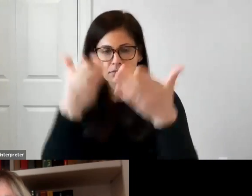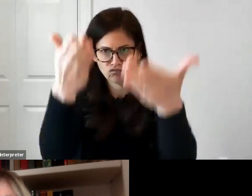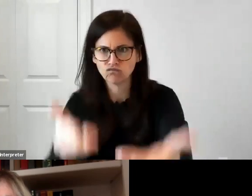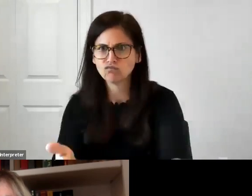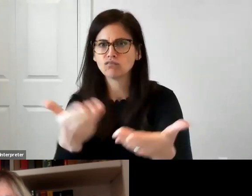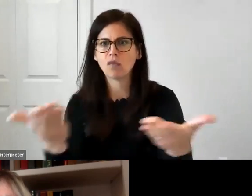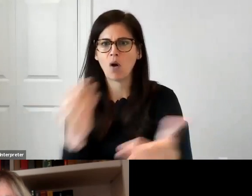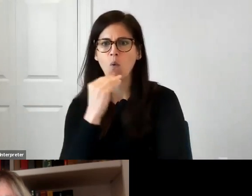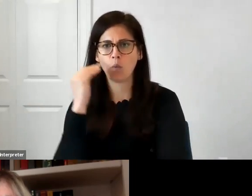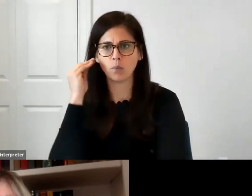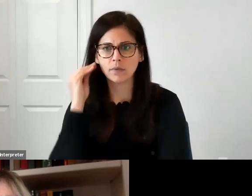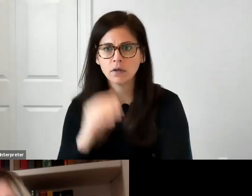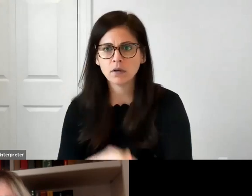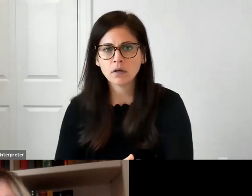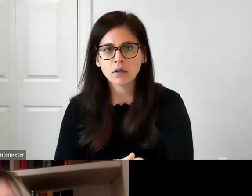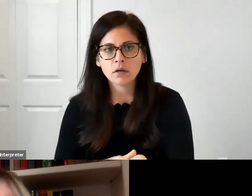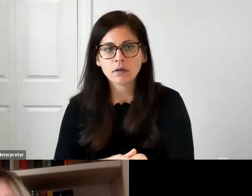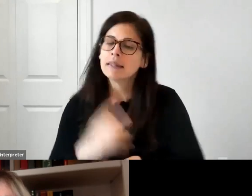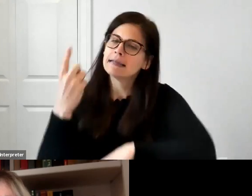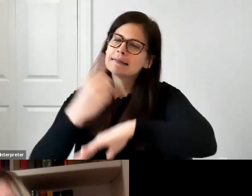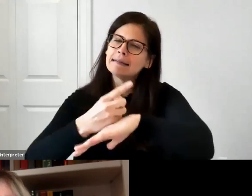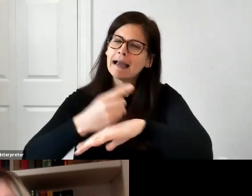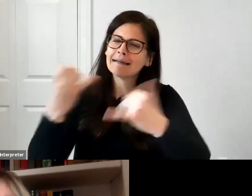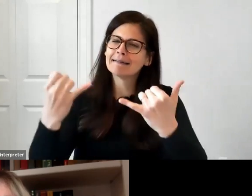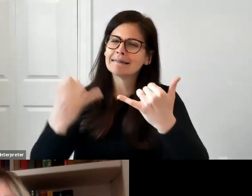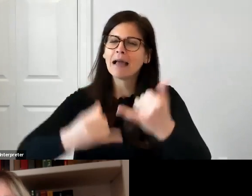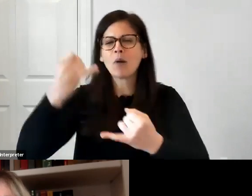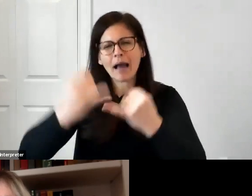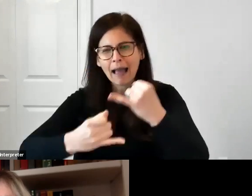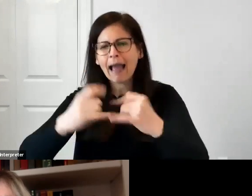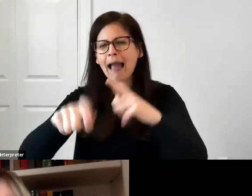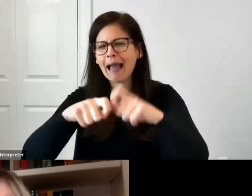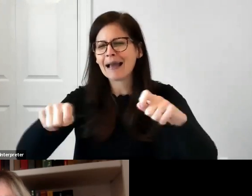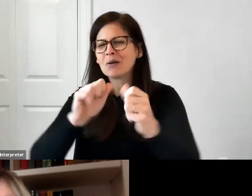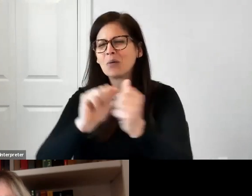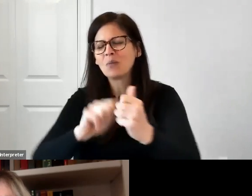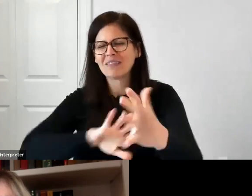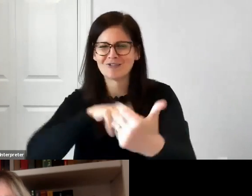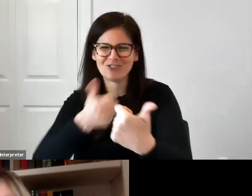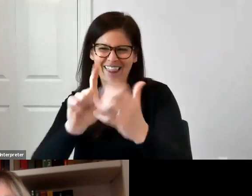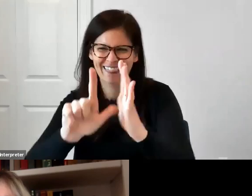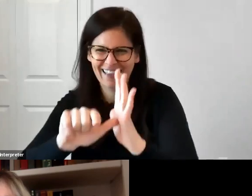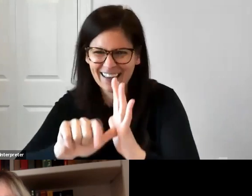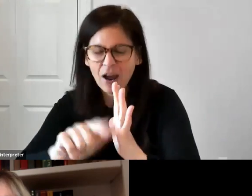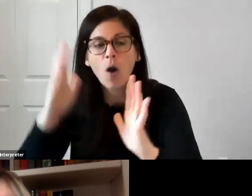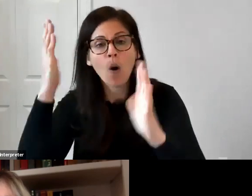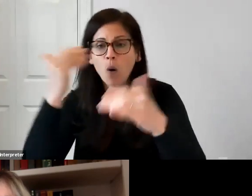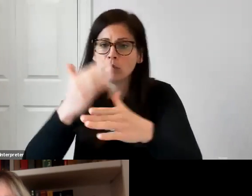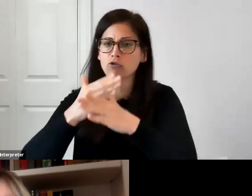we'll have the day, will end with a little bit of a challenge that we hope you will share with us so that we know we actually